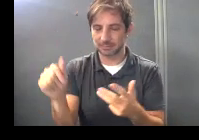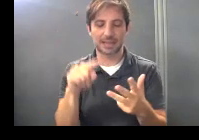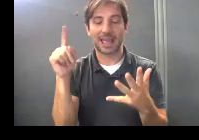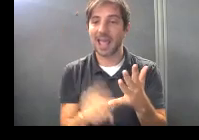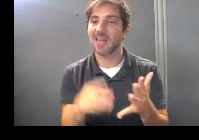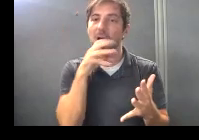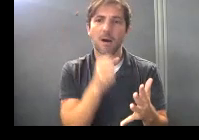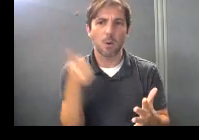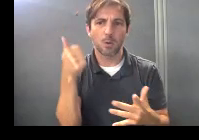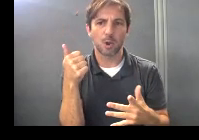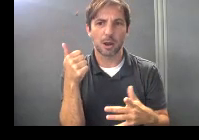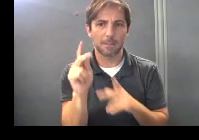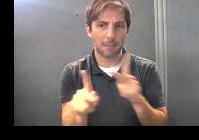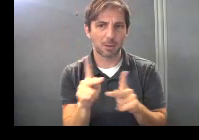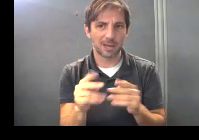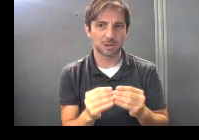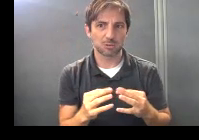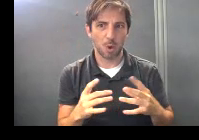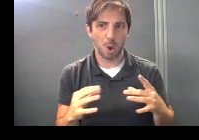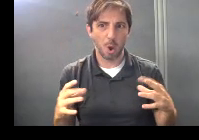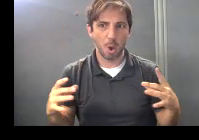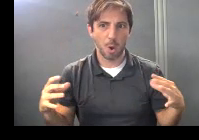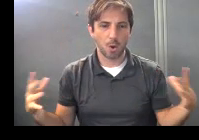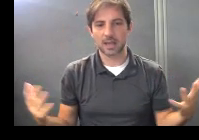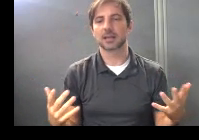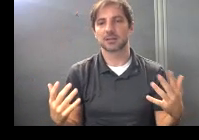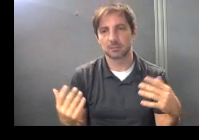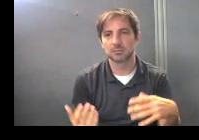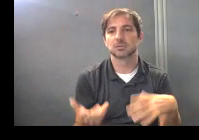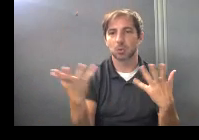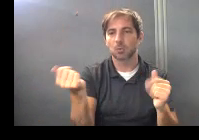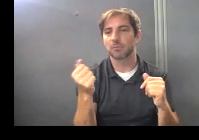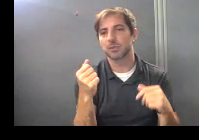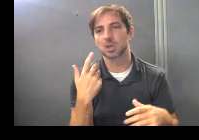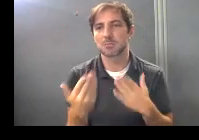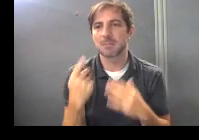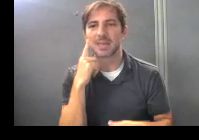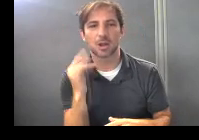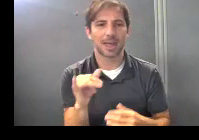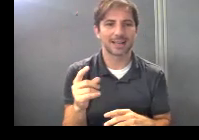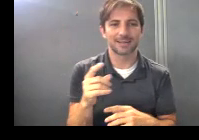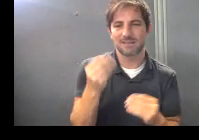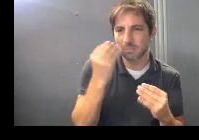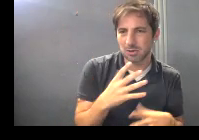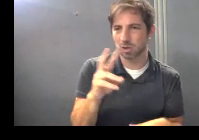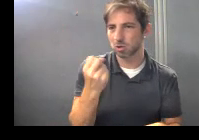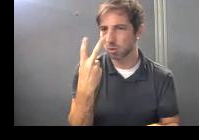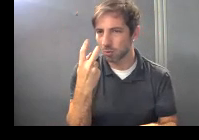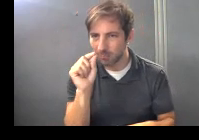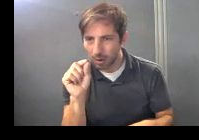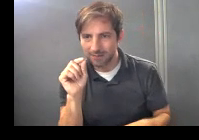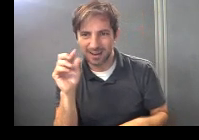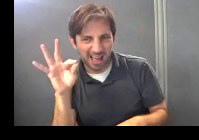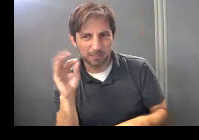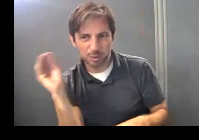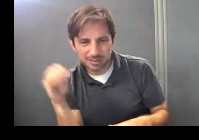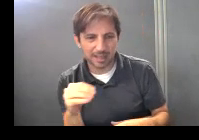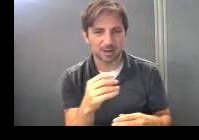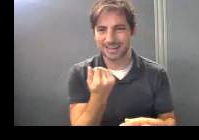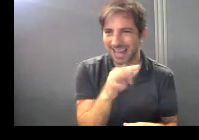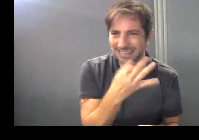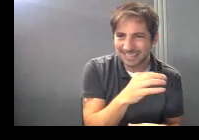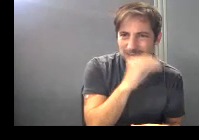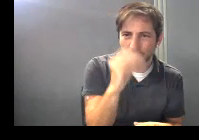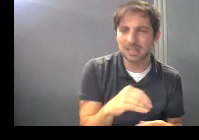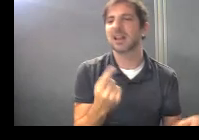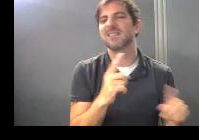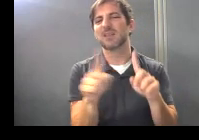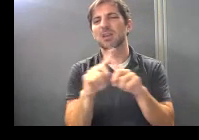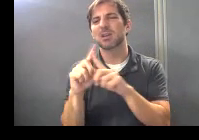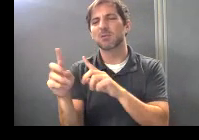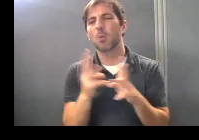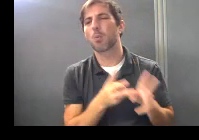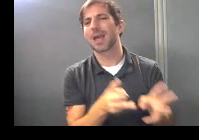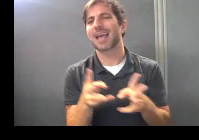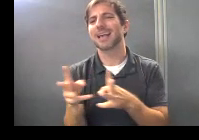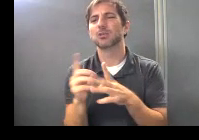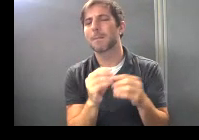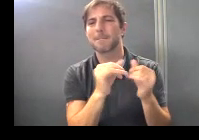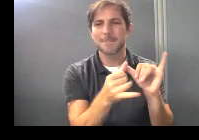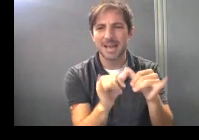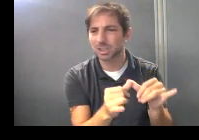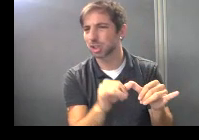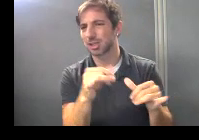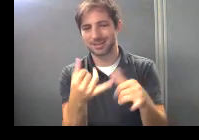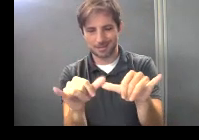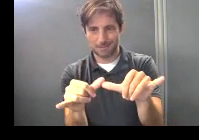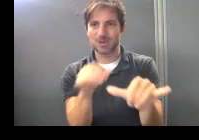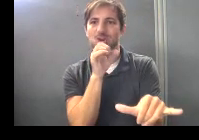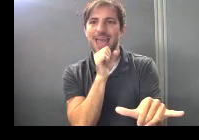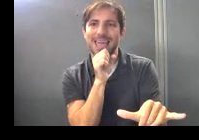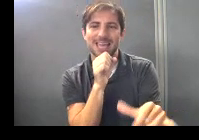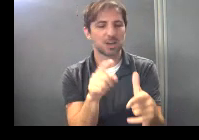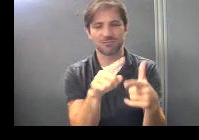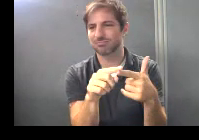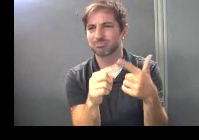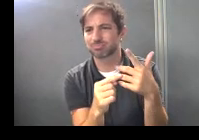THERE ARE DIFFERENT WAYS OF MEASURING BASED ON AGE AND WHETHER